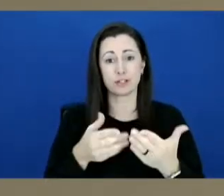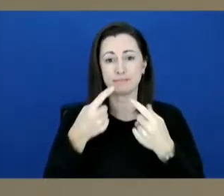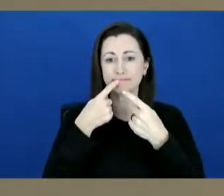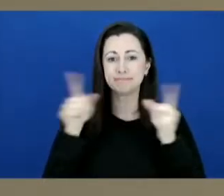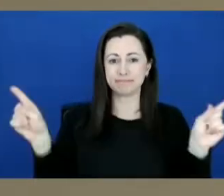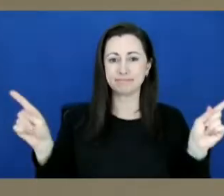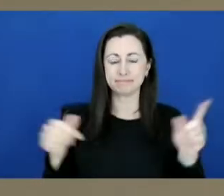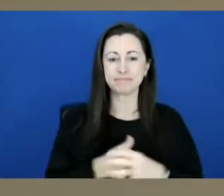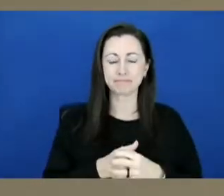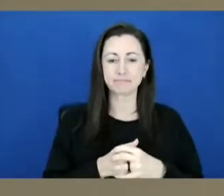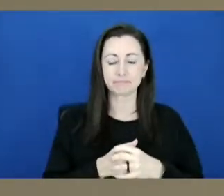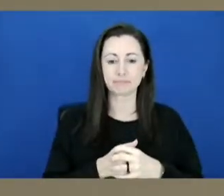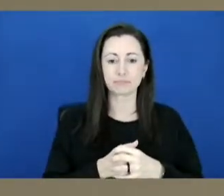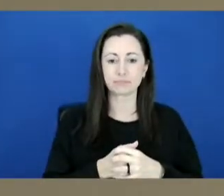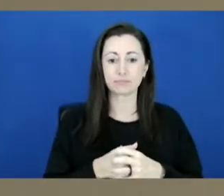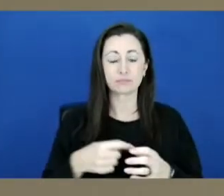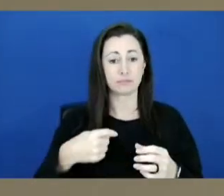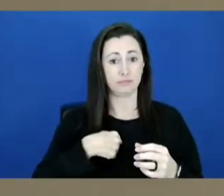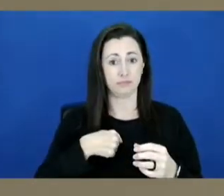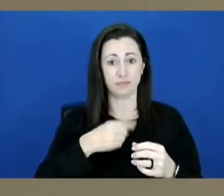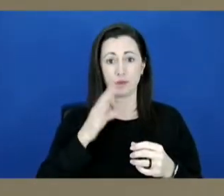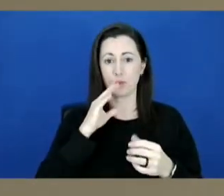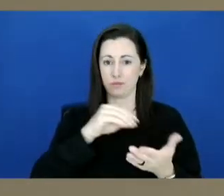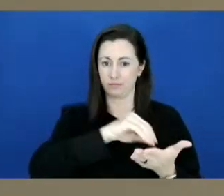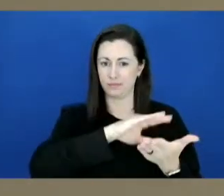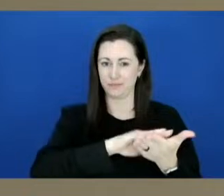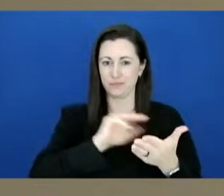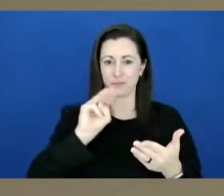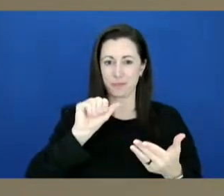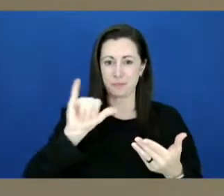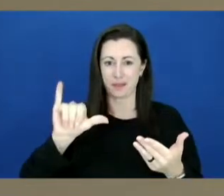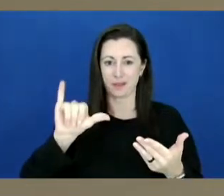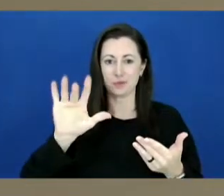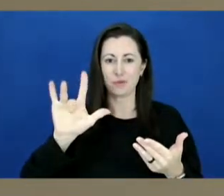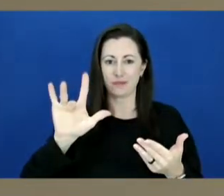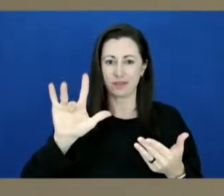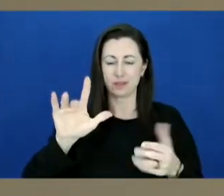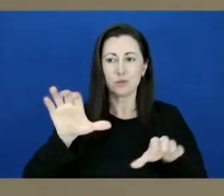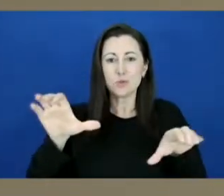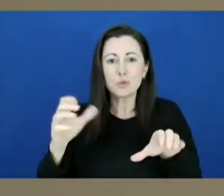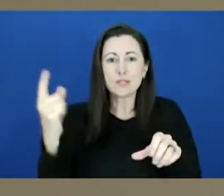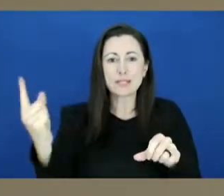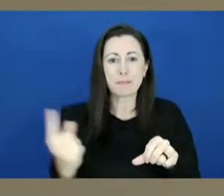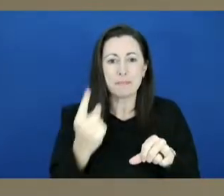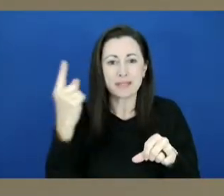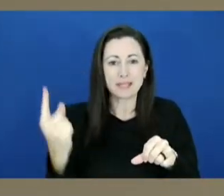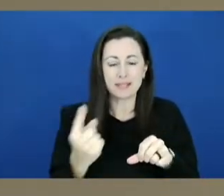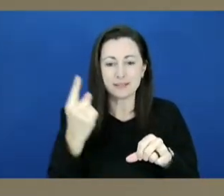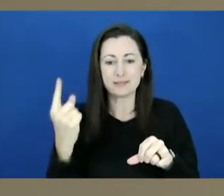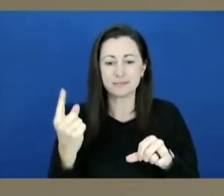THANK YOU FOR BRINGING THIS